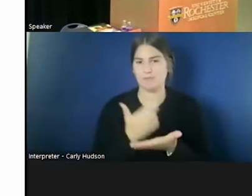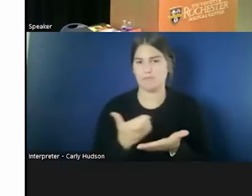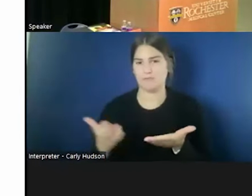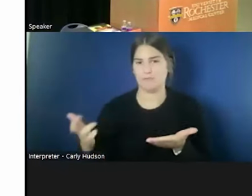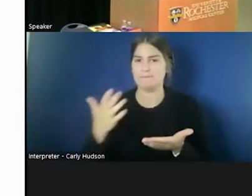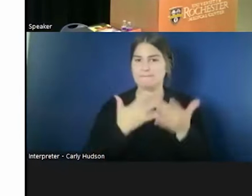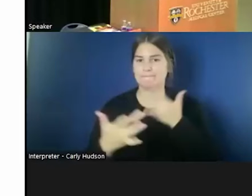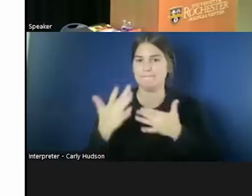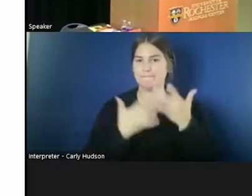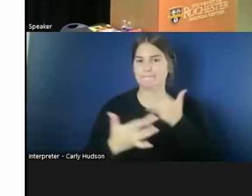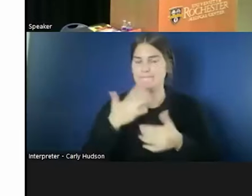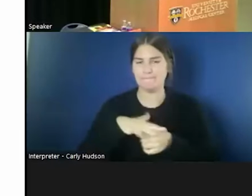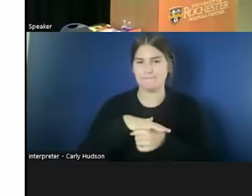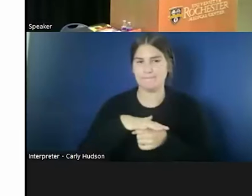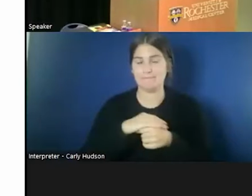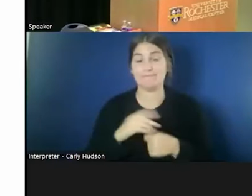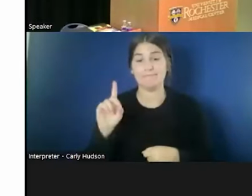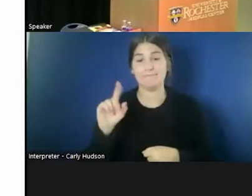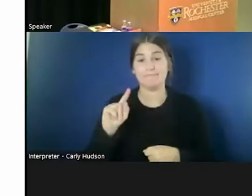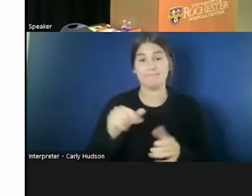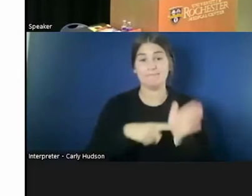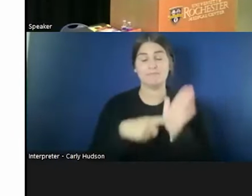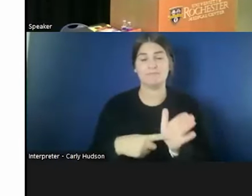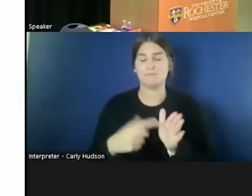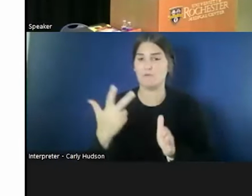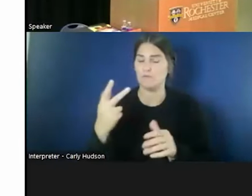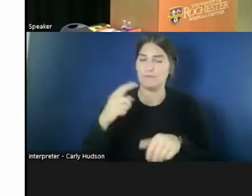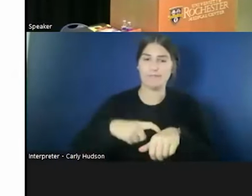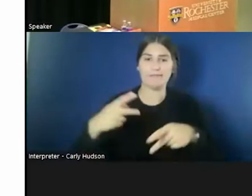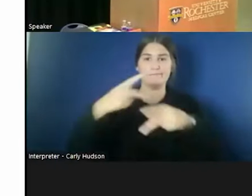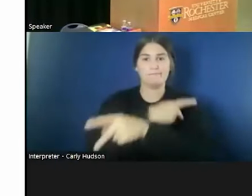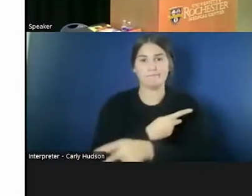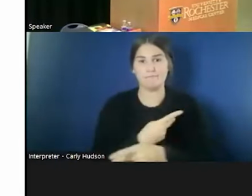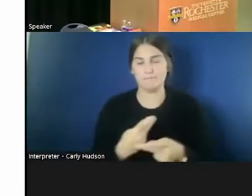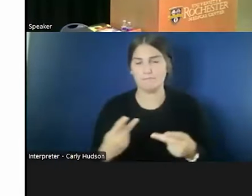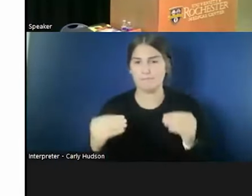stre our data shows that Latinos are three times more likely to live in poverty poverty and lack of